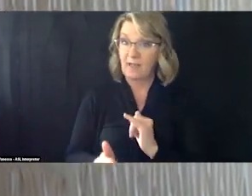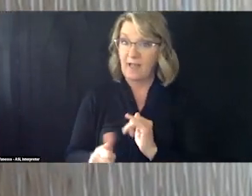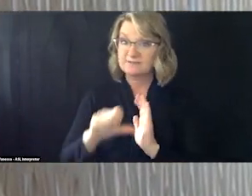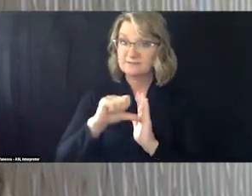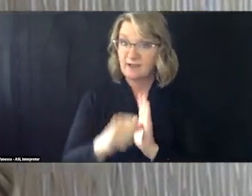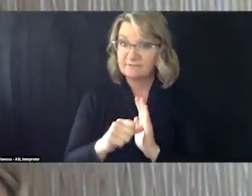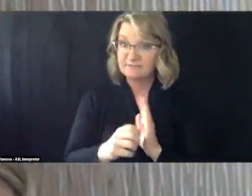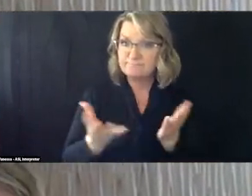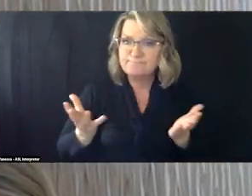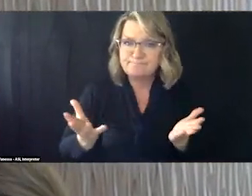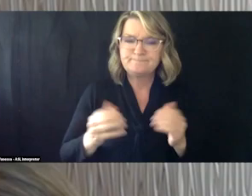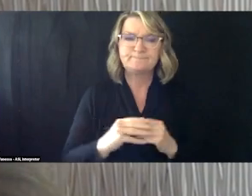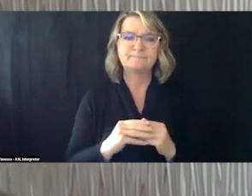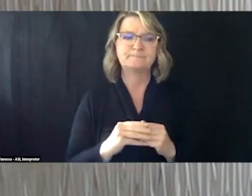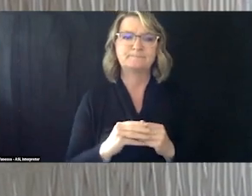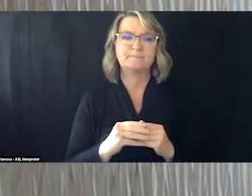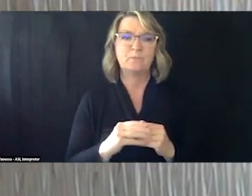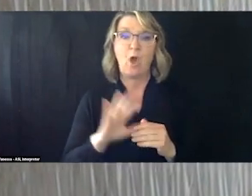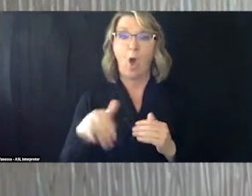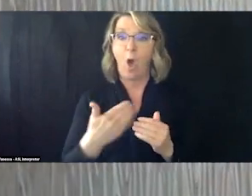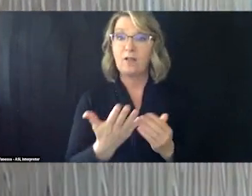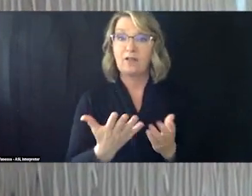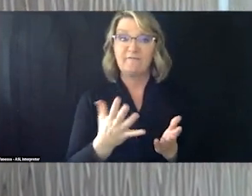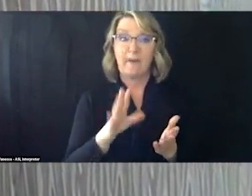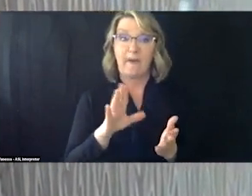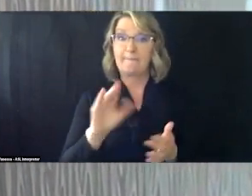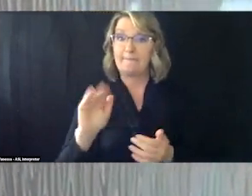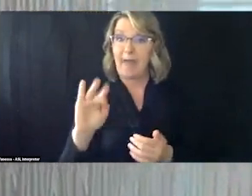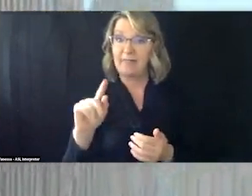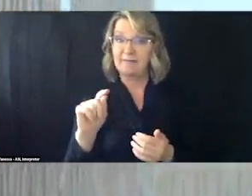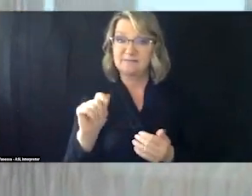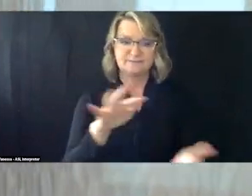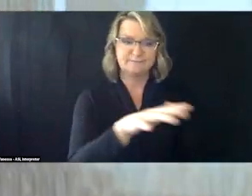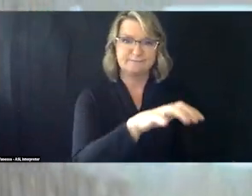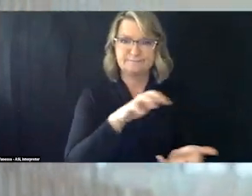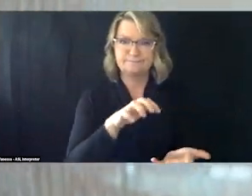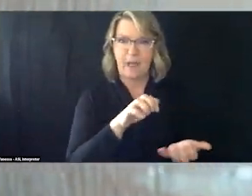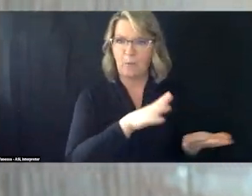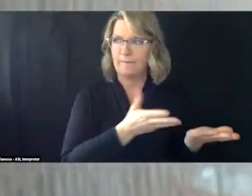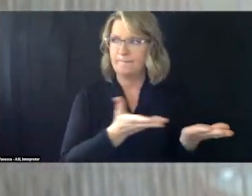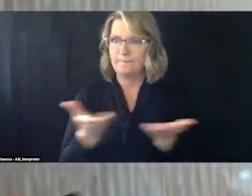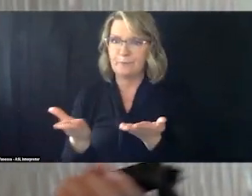so the last thing I wanted to highlight for you all is how we bring back all of the ballots on